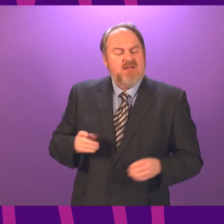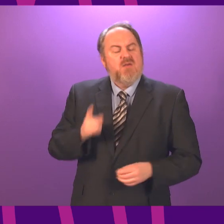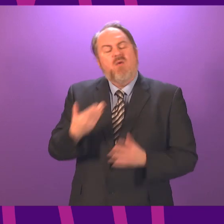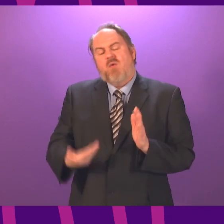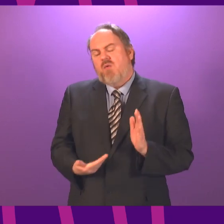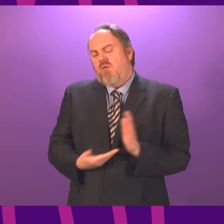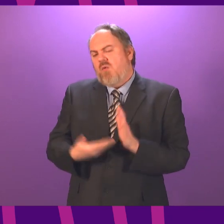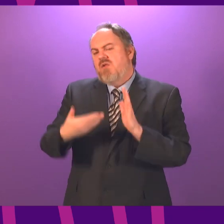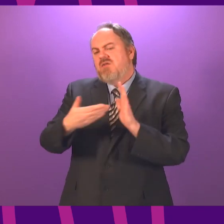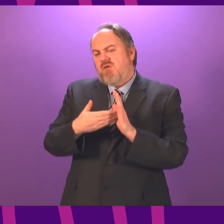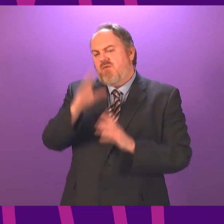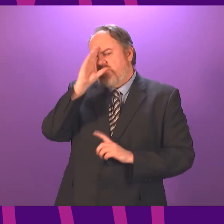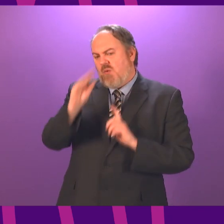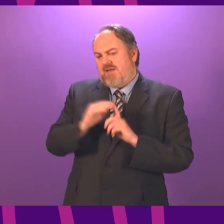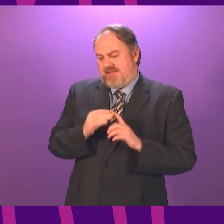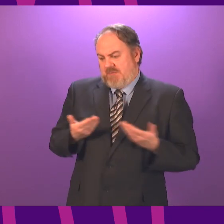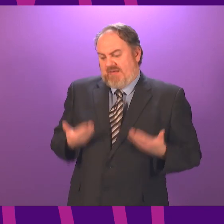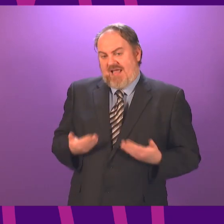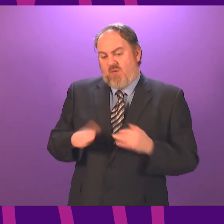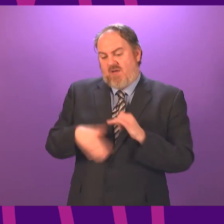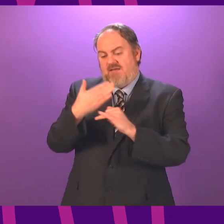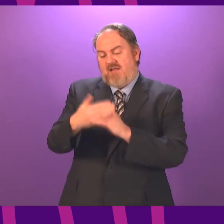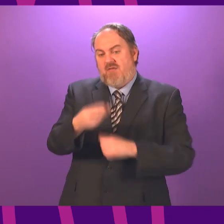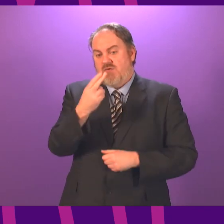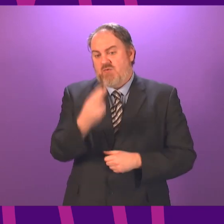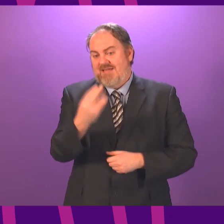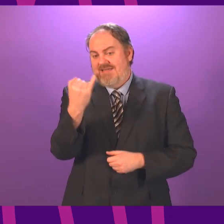now and 26 April, when the First Minister intends to move the whole country to level